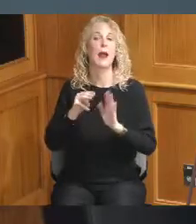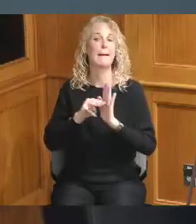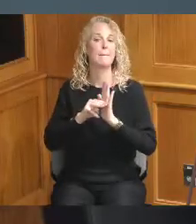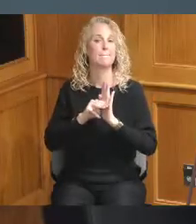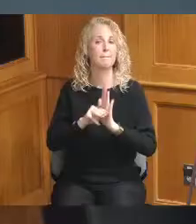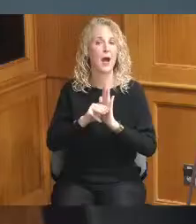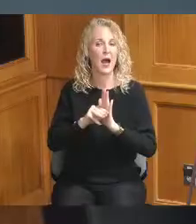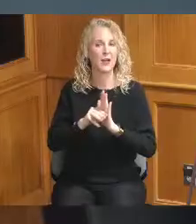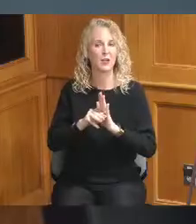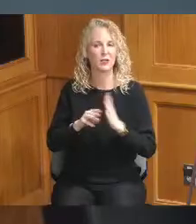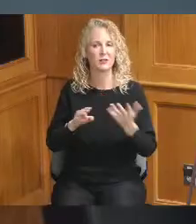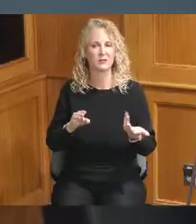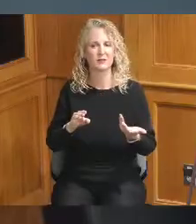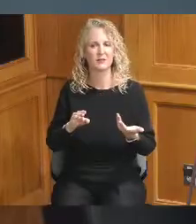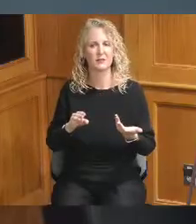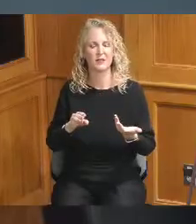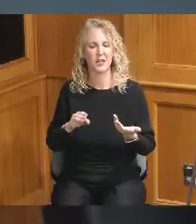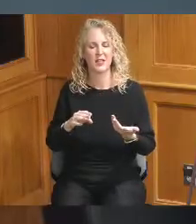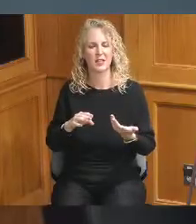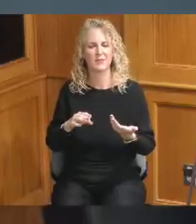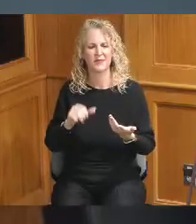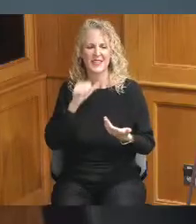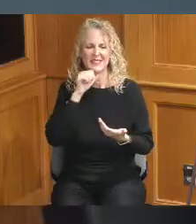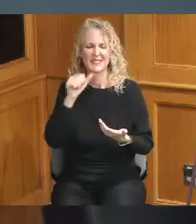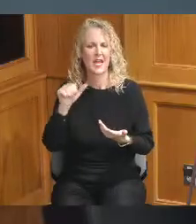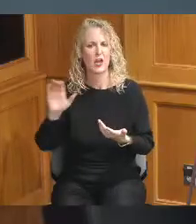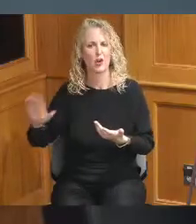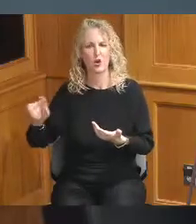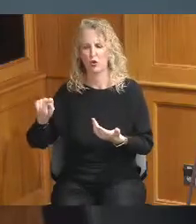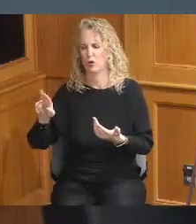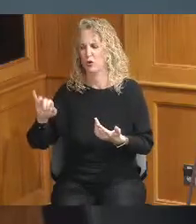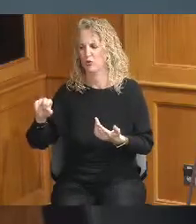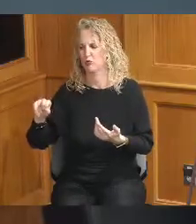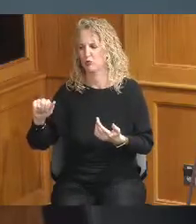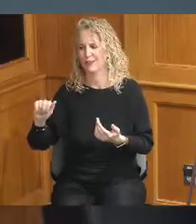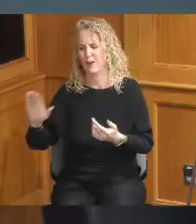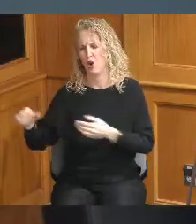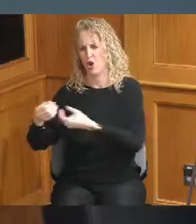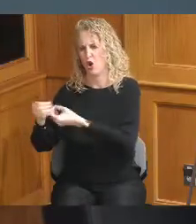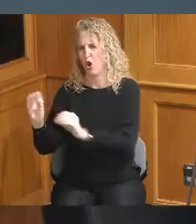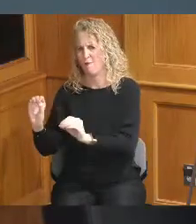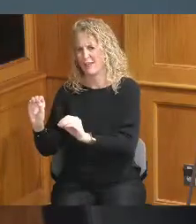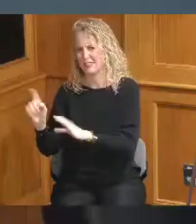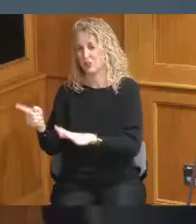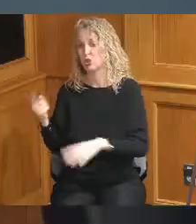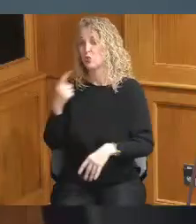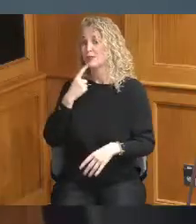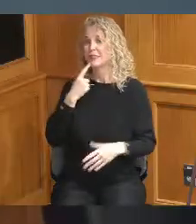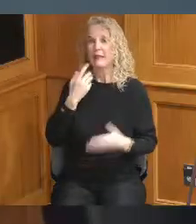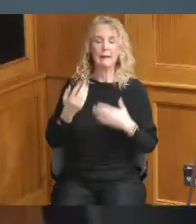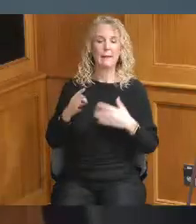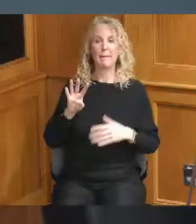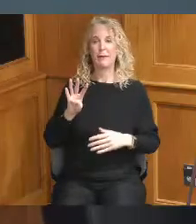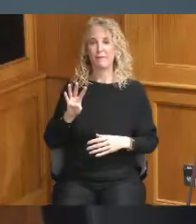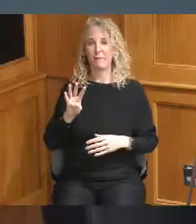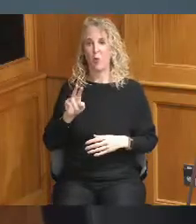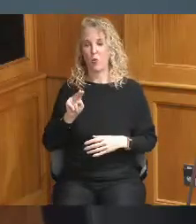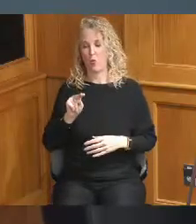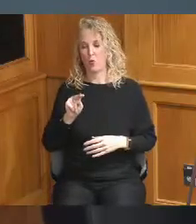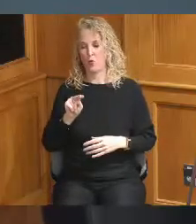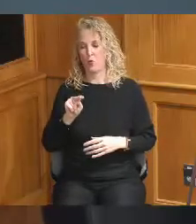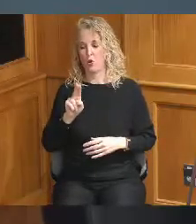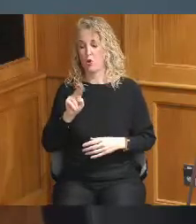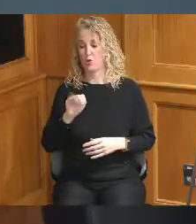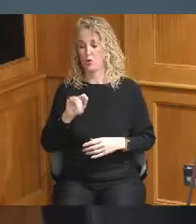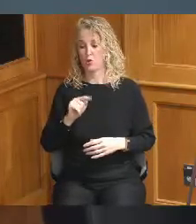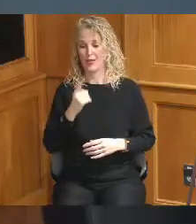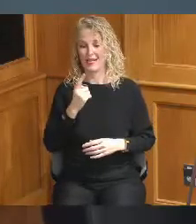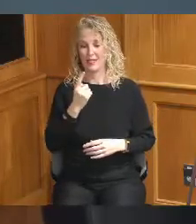not up to her to decide you know you know you said maybe four units instead of 40 units and but I'm